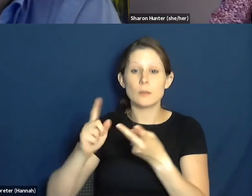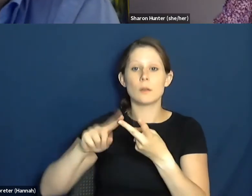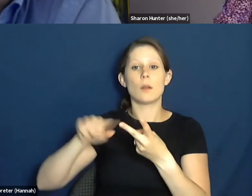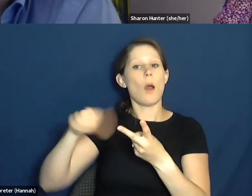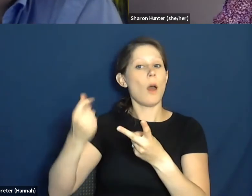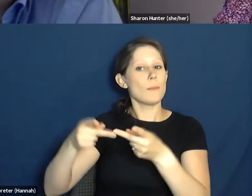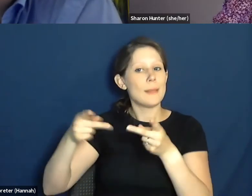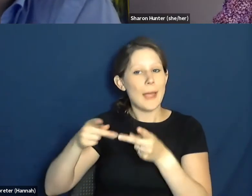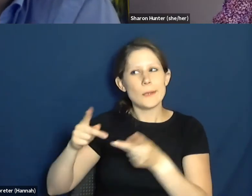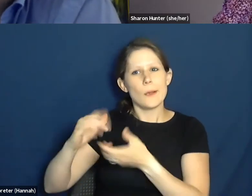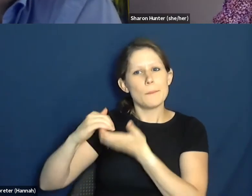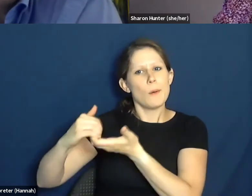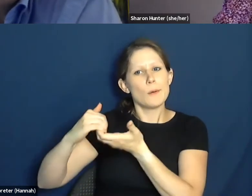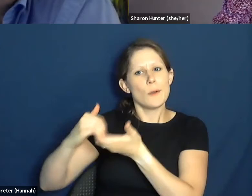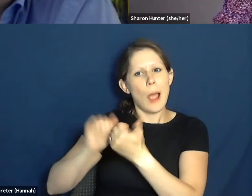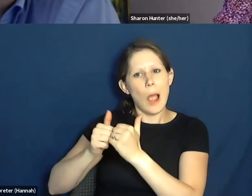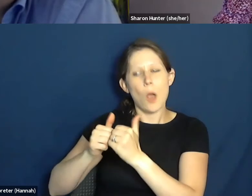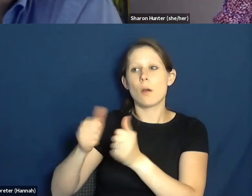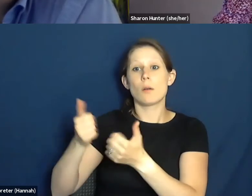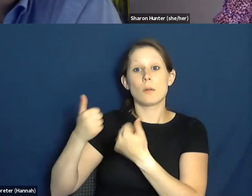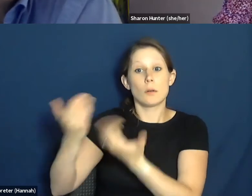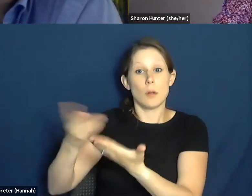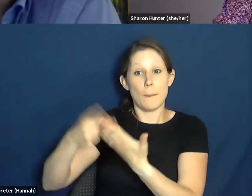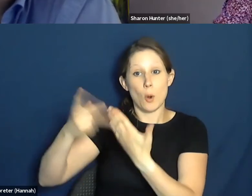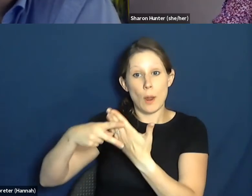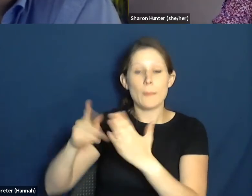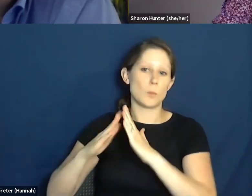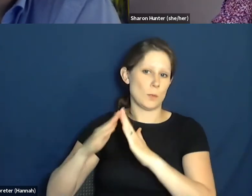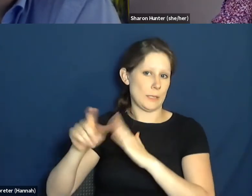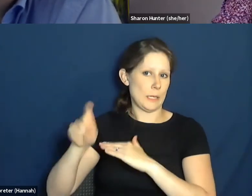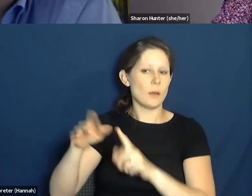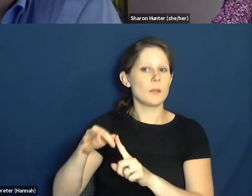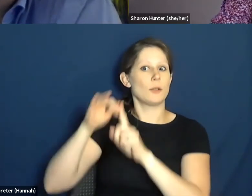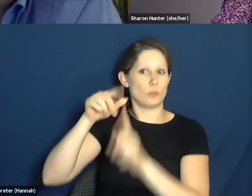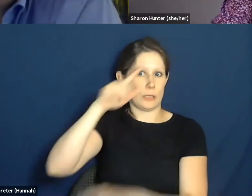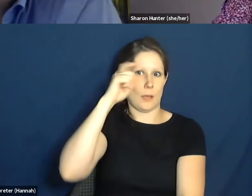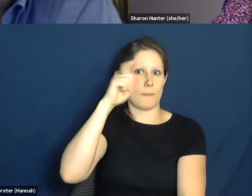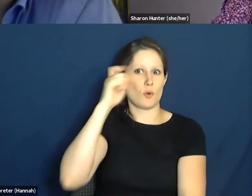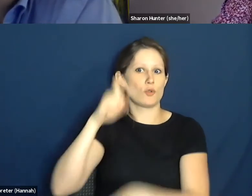where you can help provide the programming the community needs with their support.